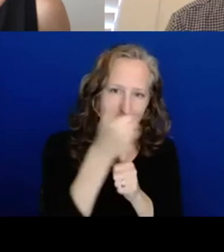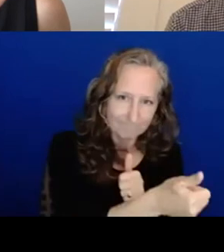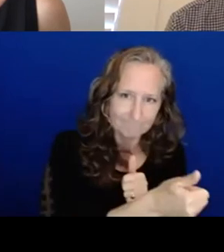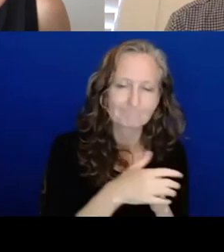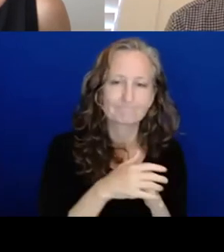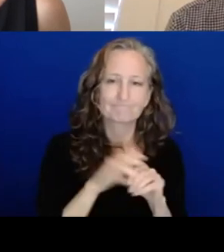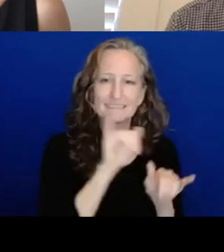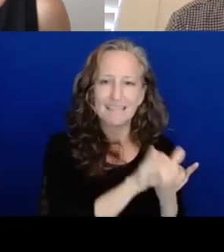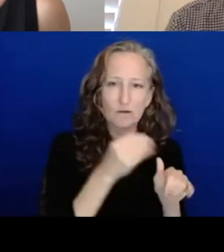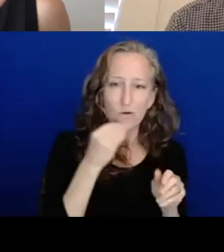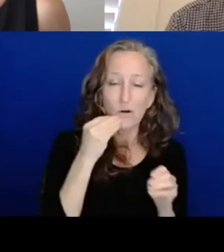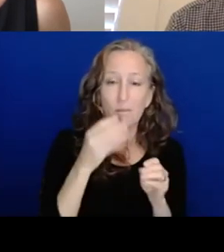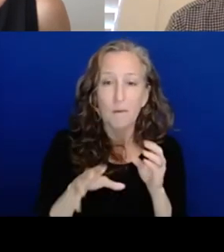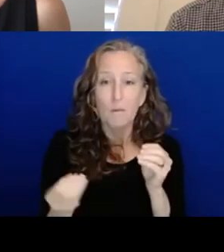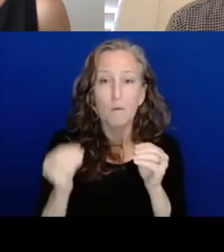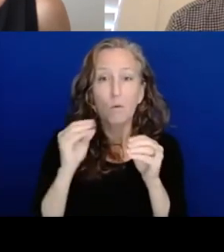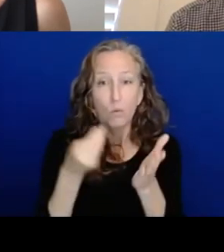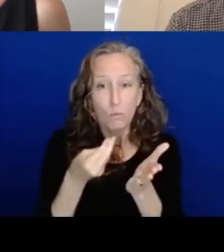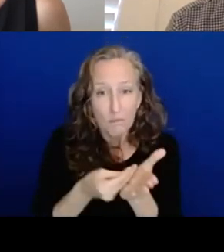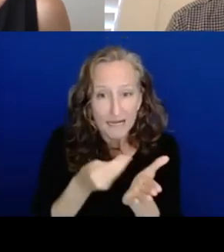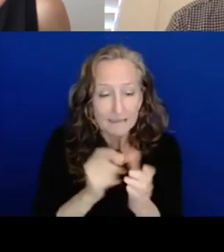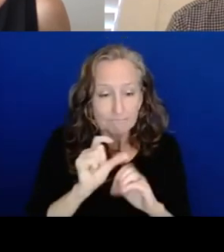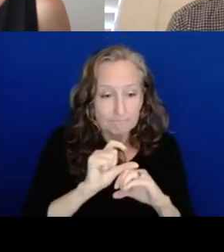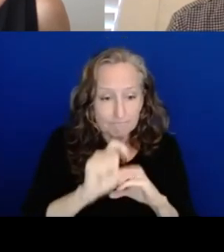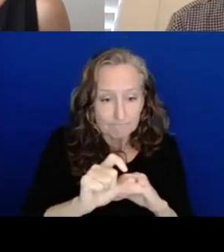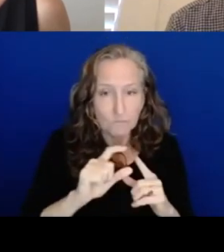stipends for our workforce, making sure we were doing complete audits of a lot of our